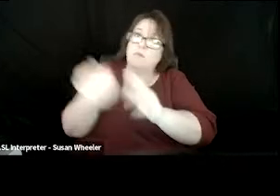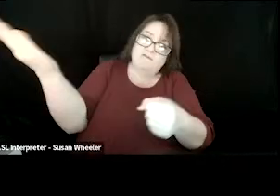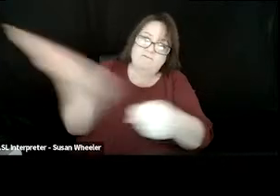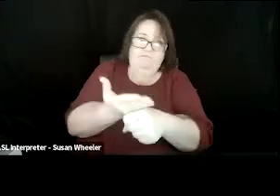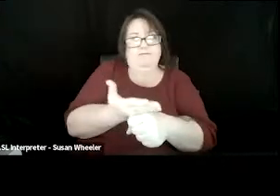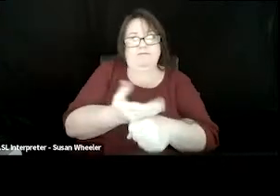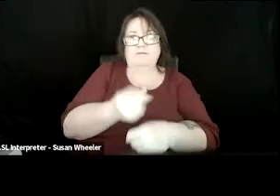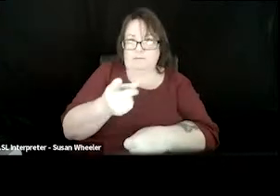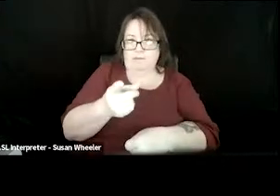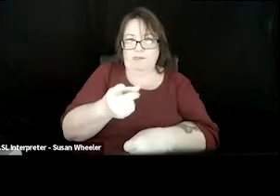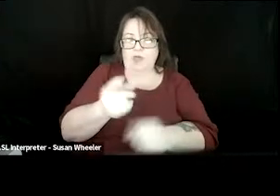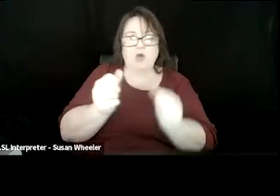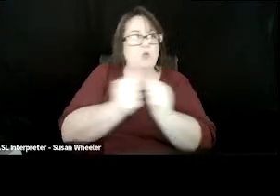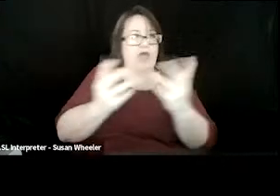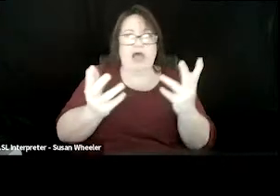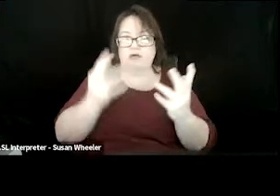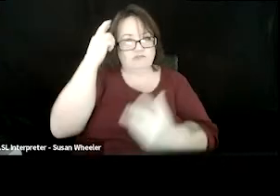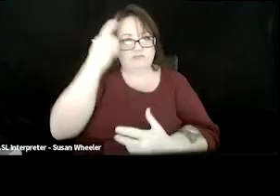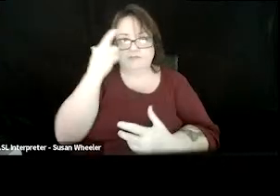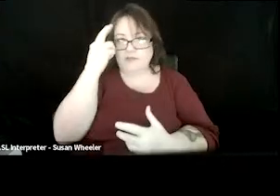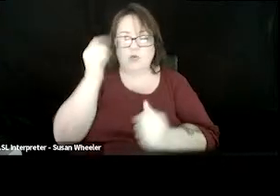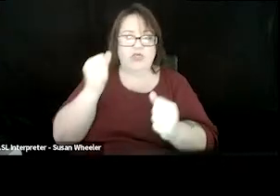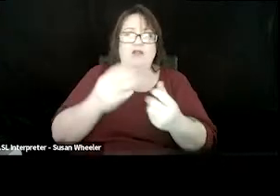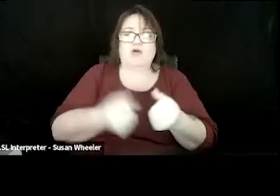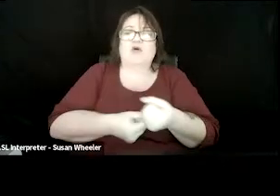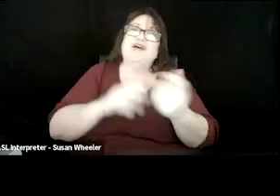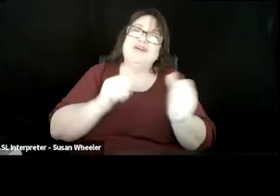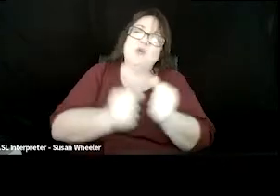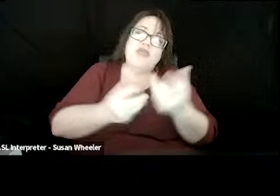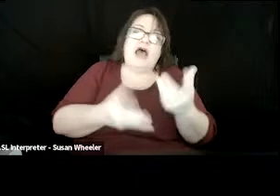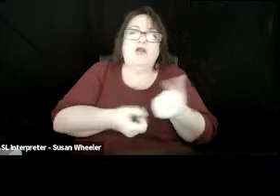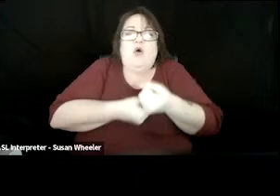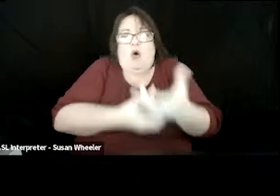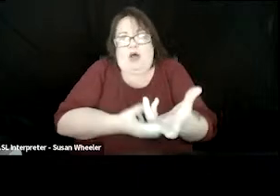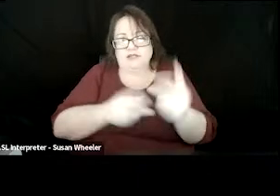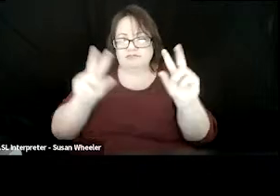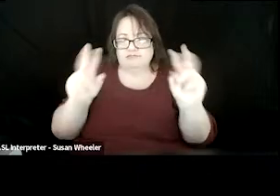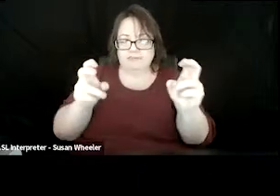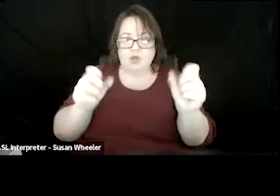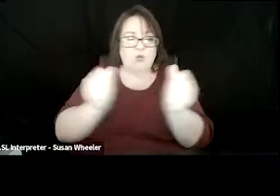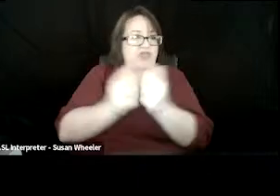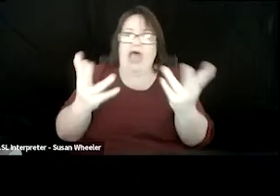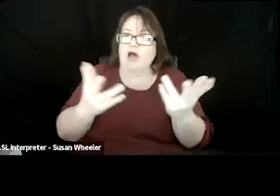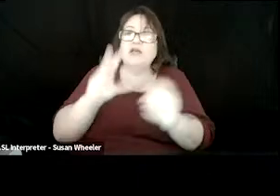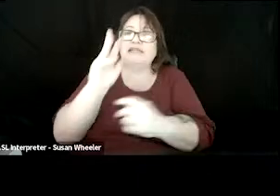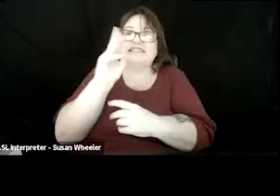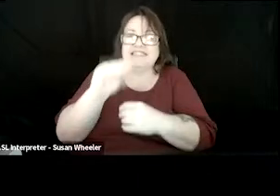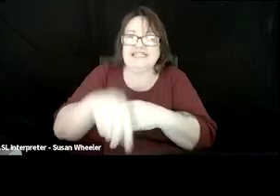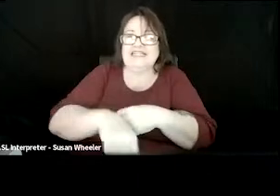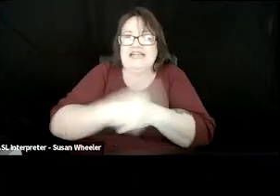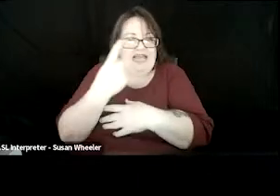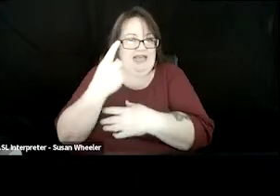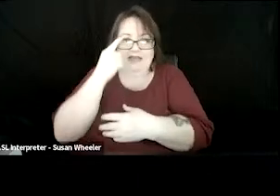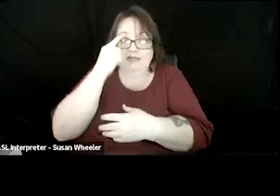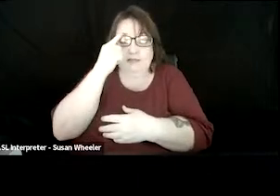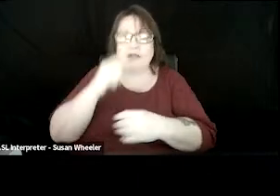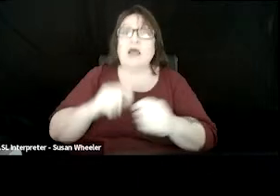And there are certain variables that come into play in that case, if they're terminating you for cause,